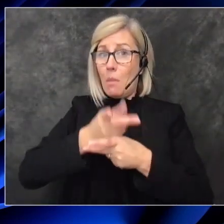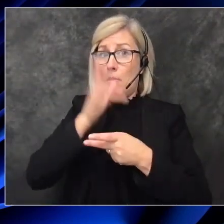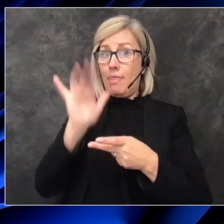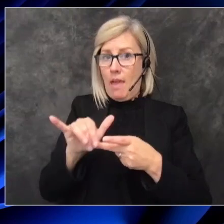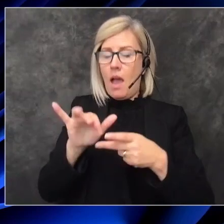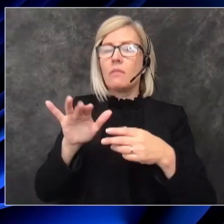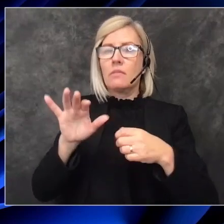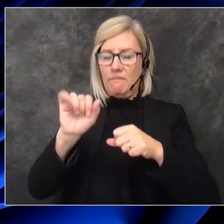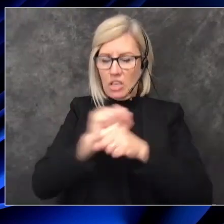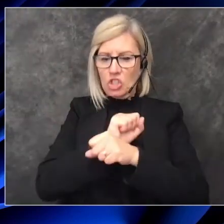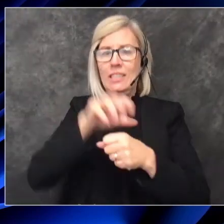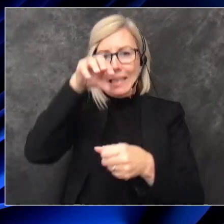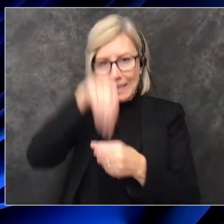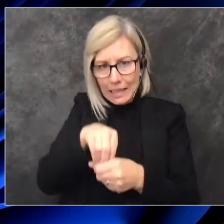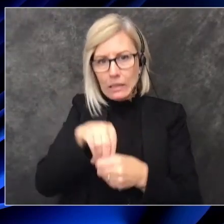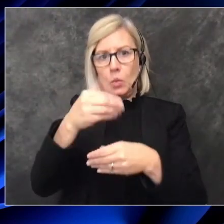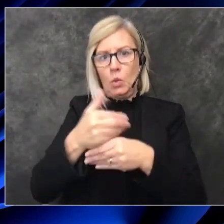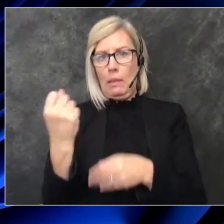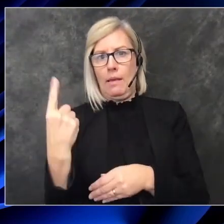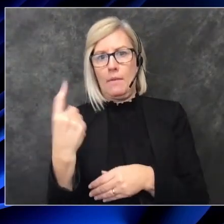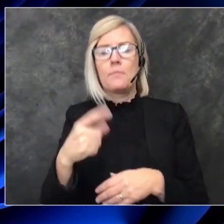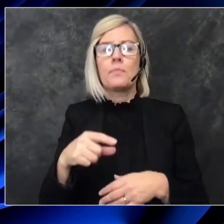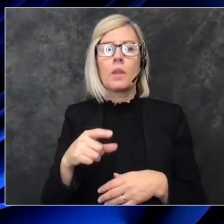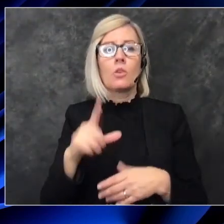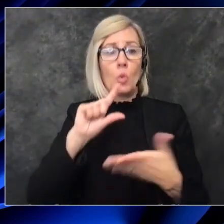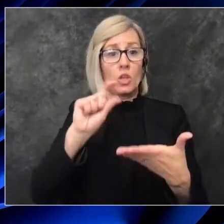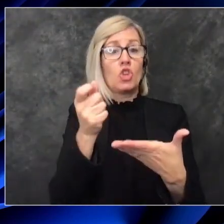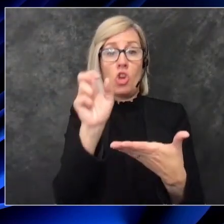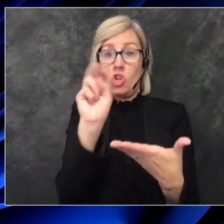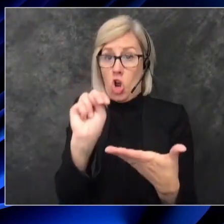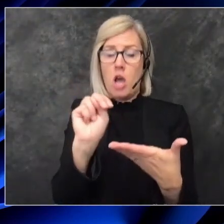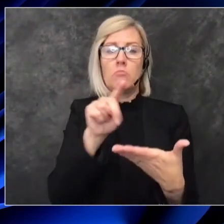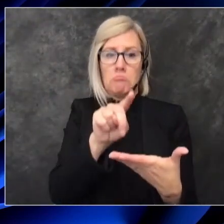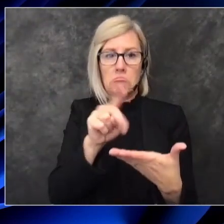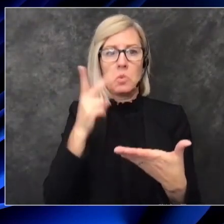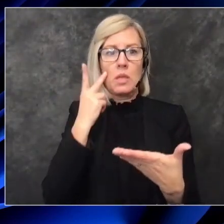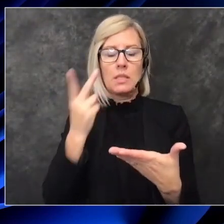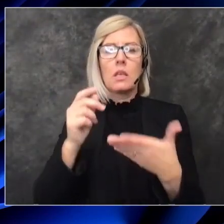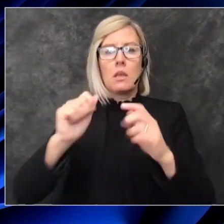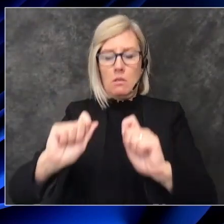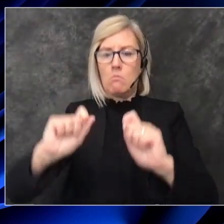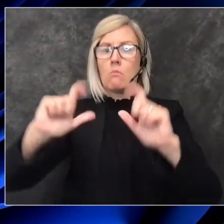so Hector is going to turn on magnifier which is going to see a magnified